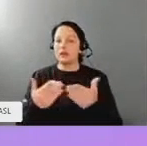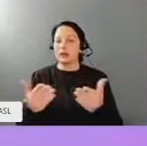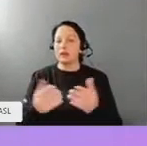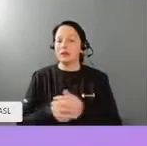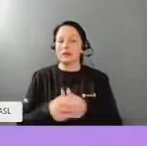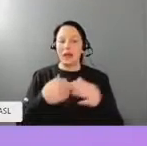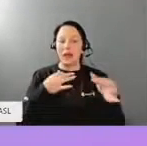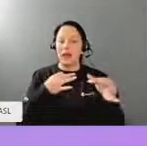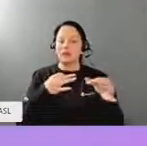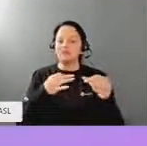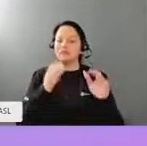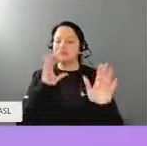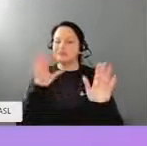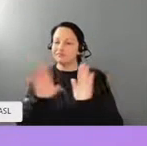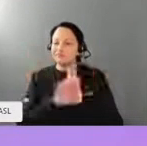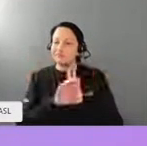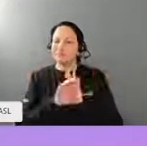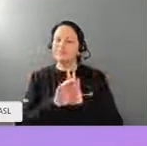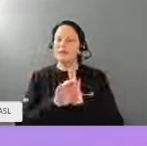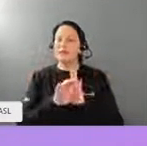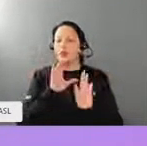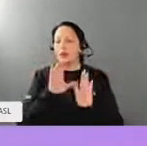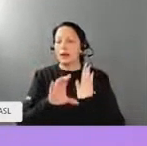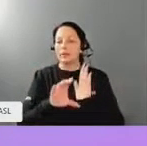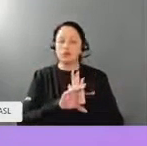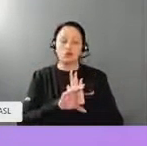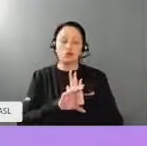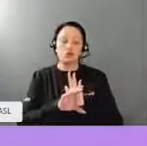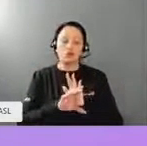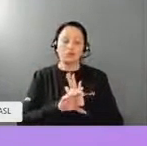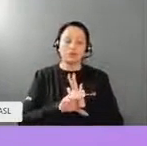going to describe what start. I have slide with